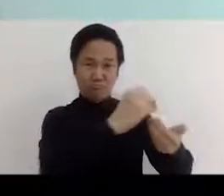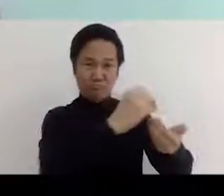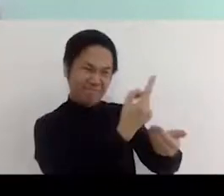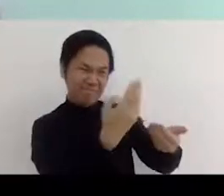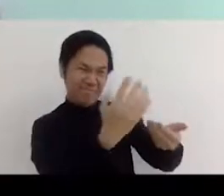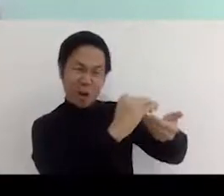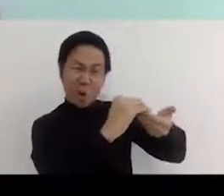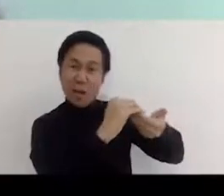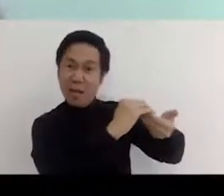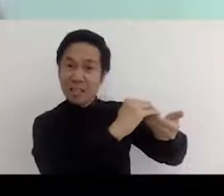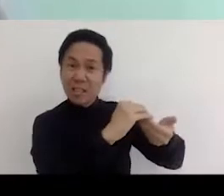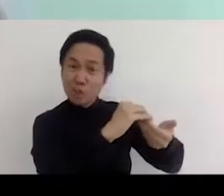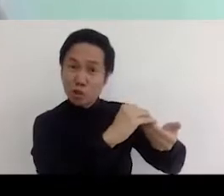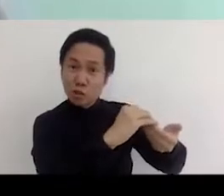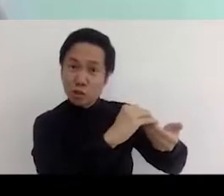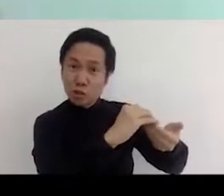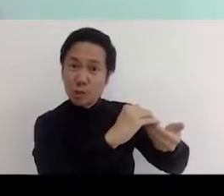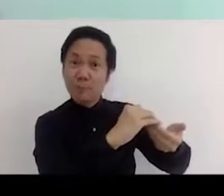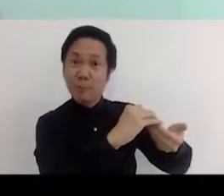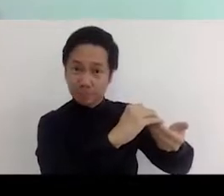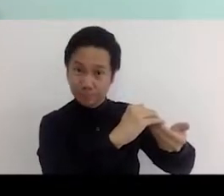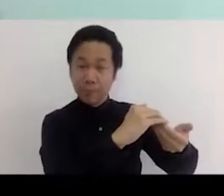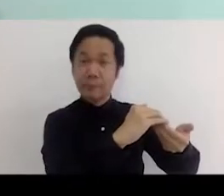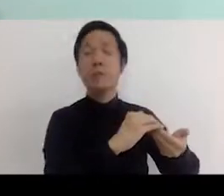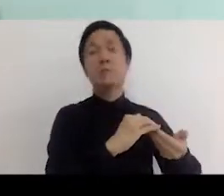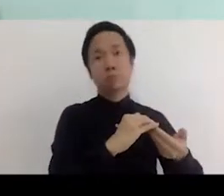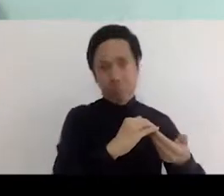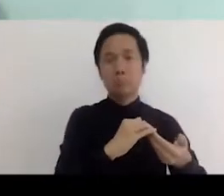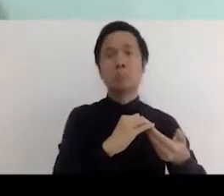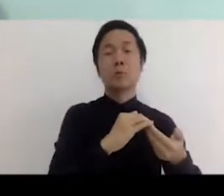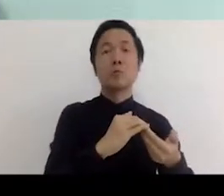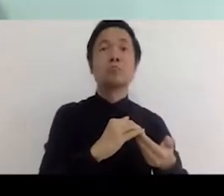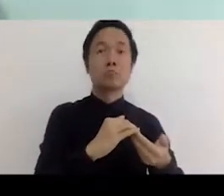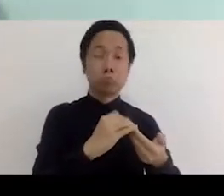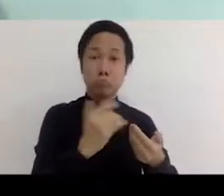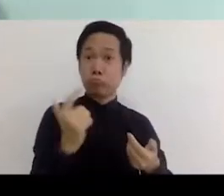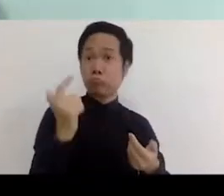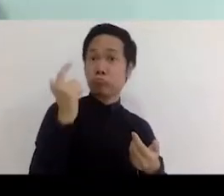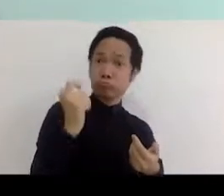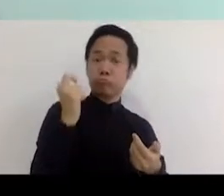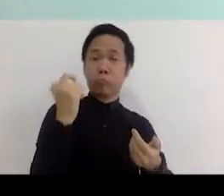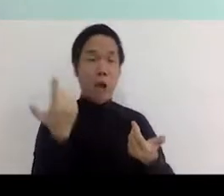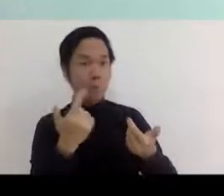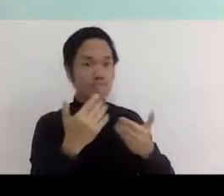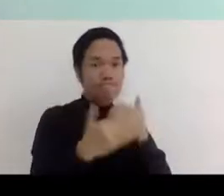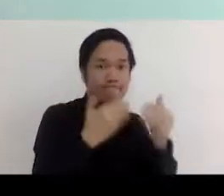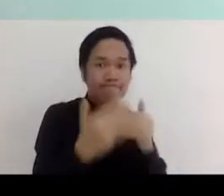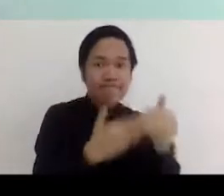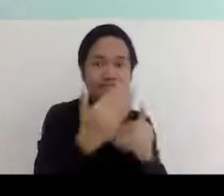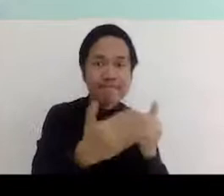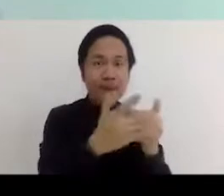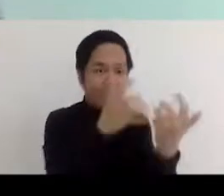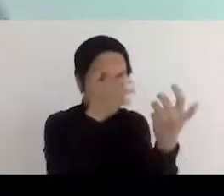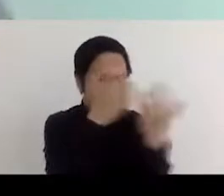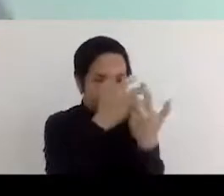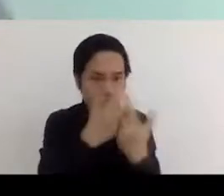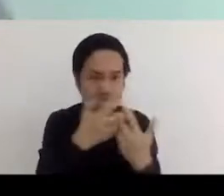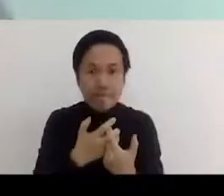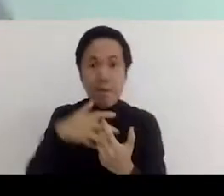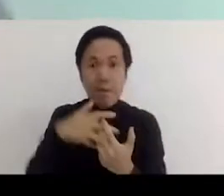they have access to the information, on what are the preventive measures, where they can and should go if the situation should arise.